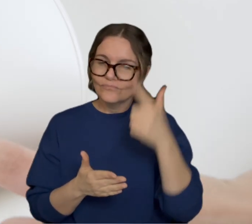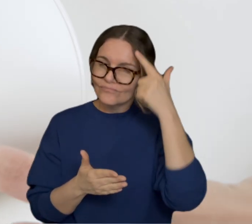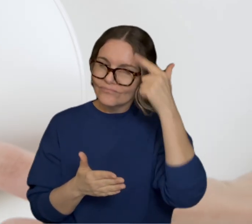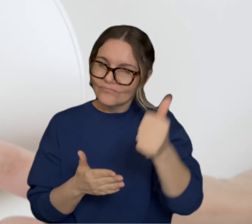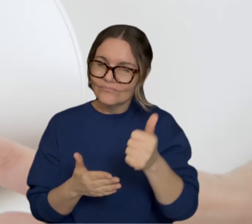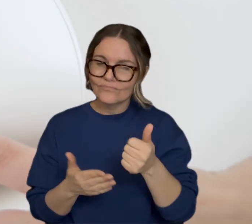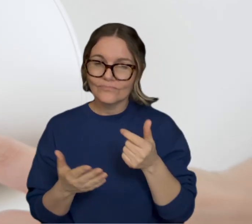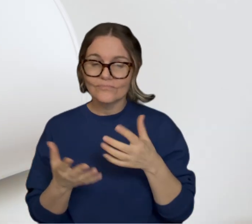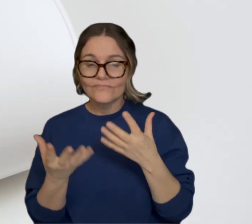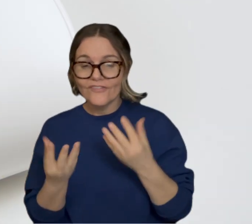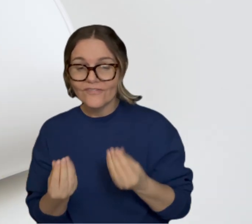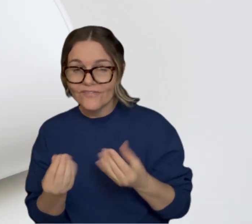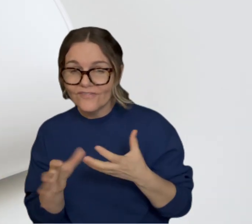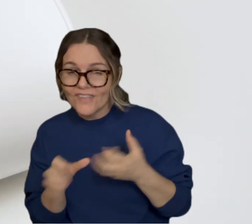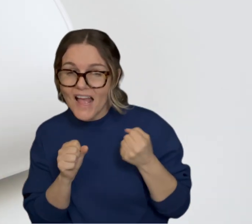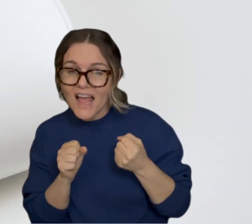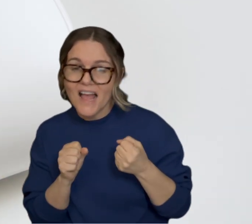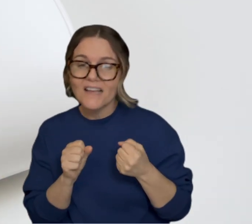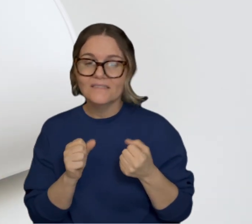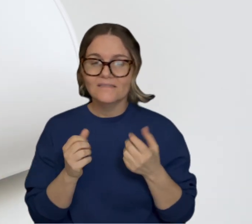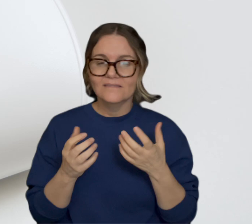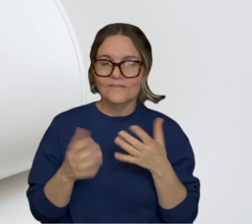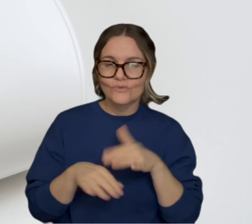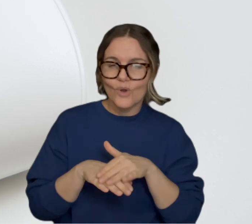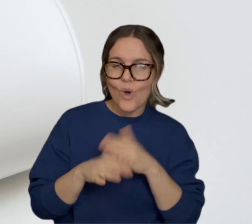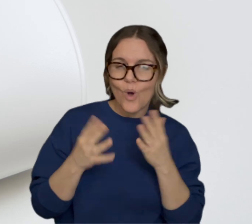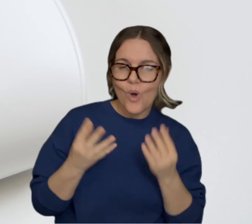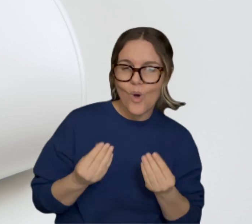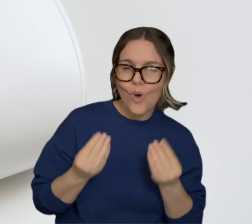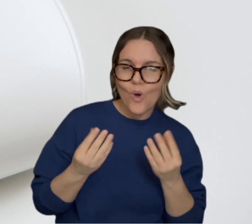for you to choose from and again that's how fast or slow your suck is